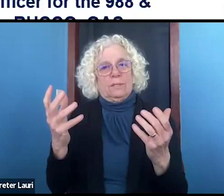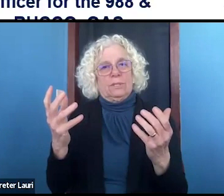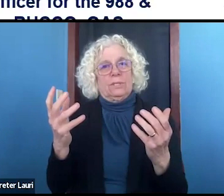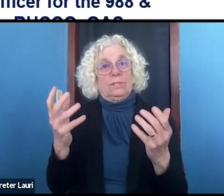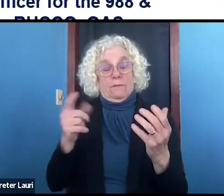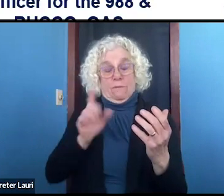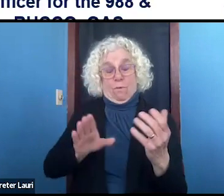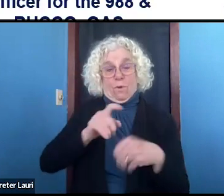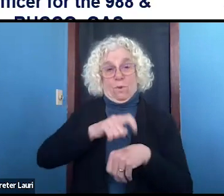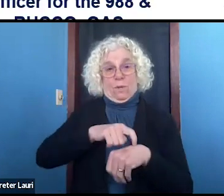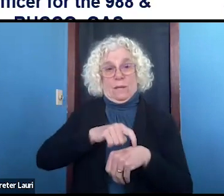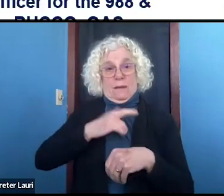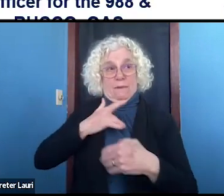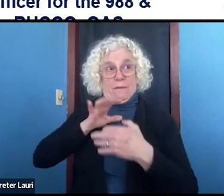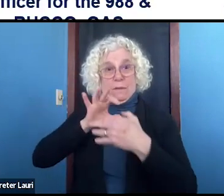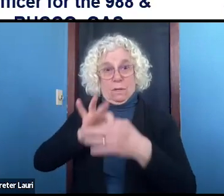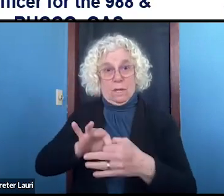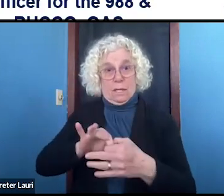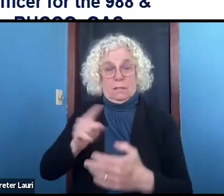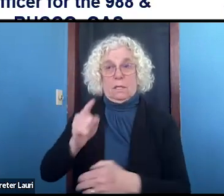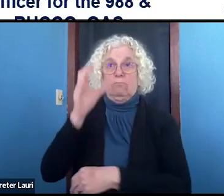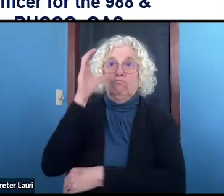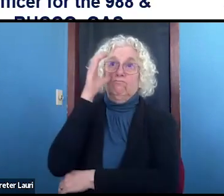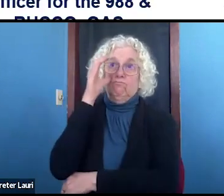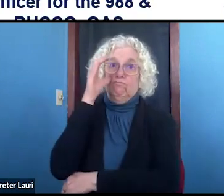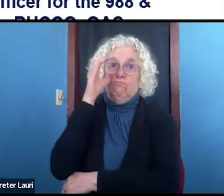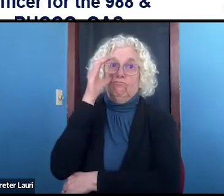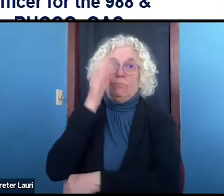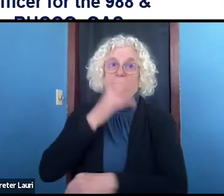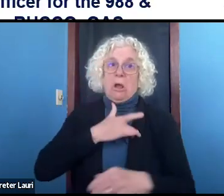to have open ears, open hearts, to really talk about